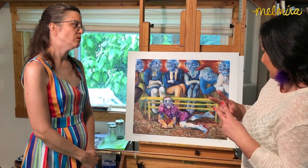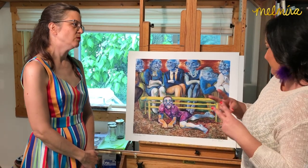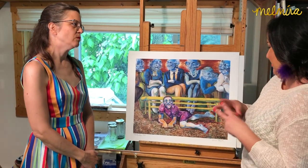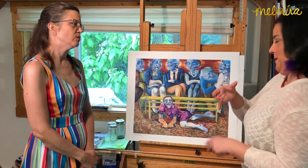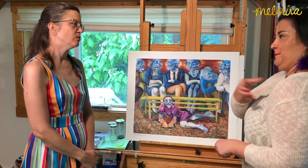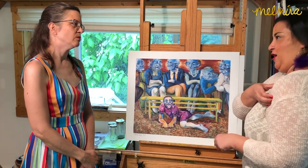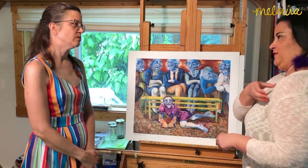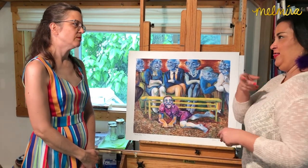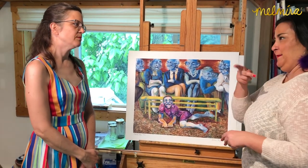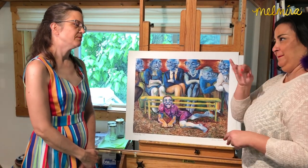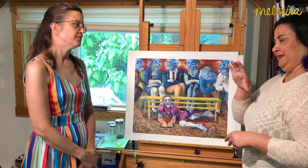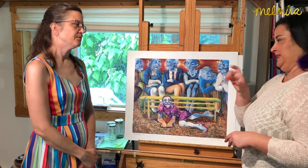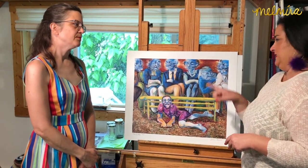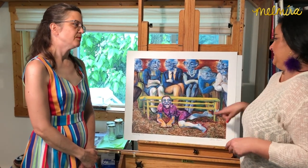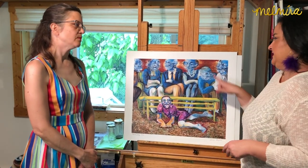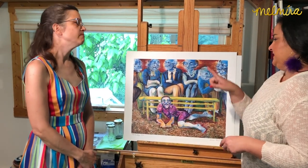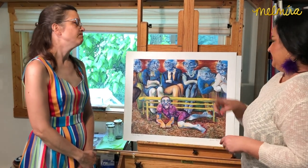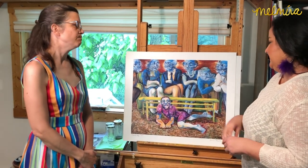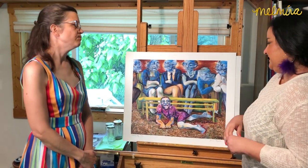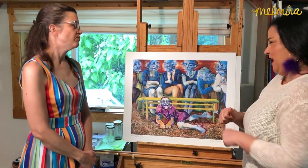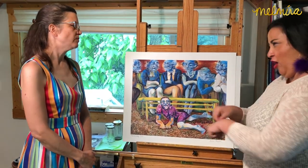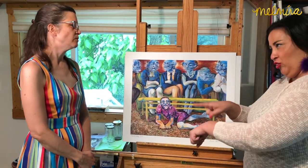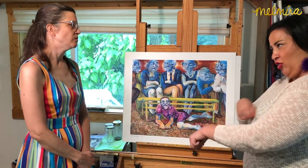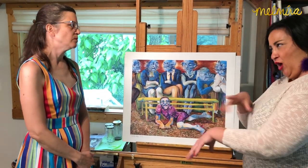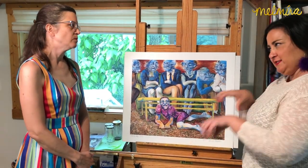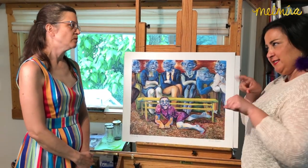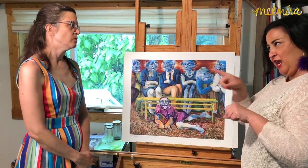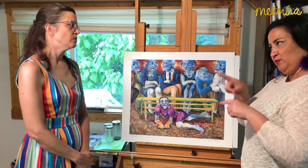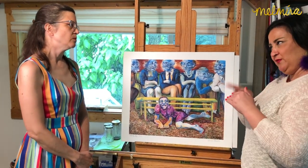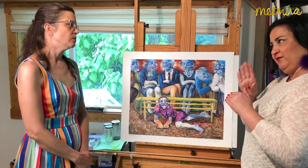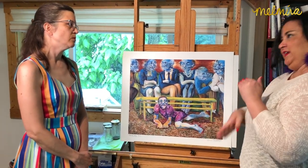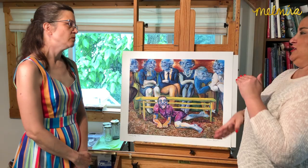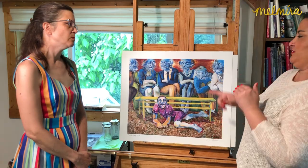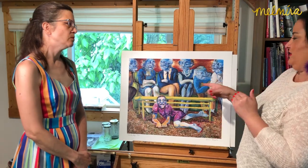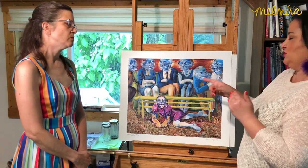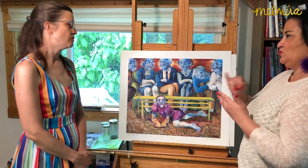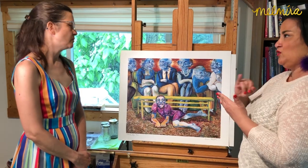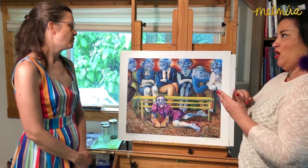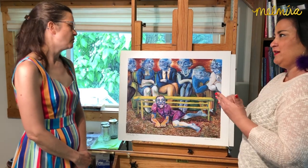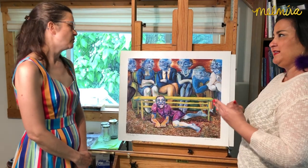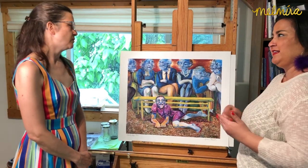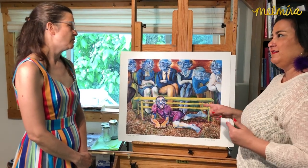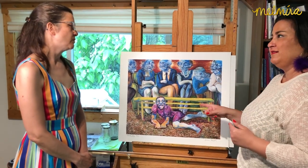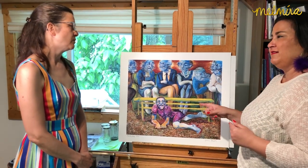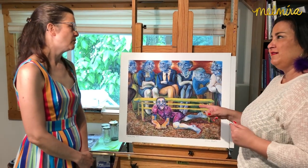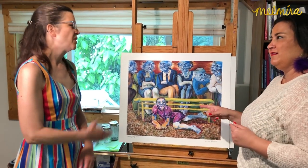Very, very powerful piece. How long did it take you to finish this painting?